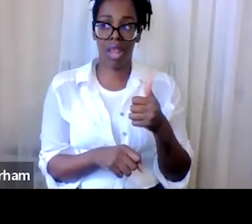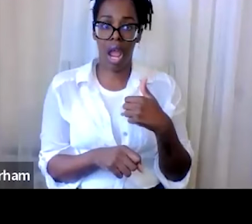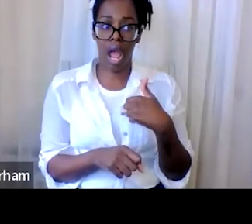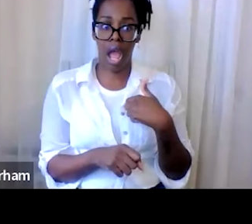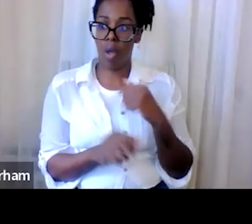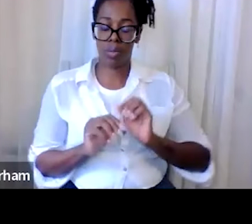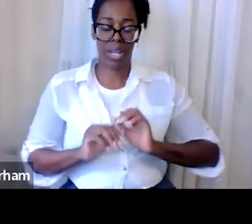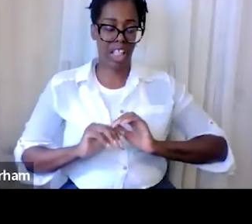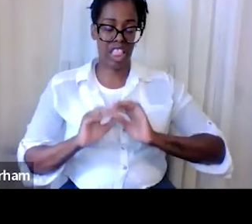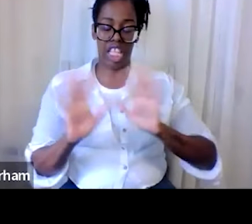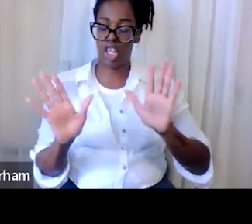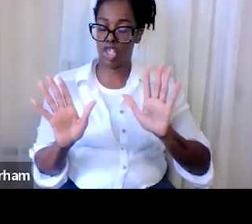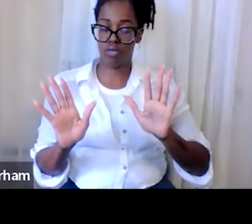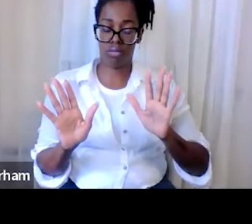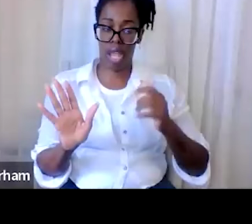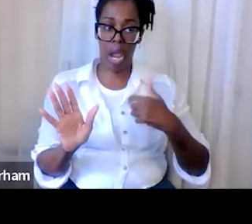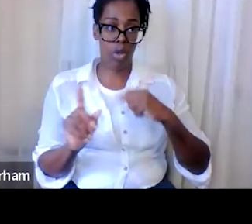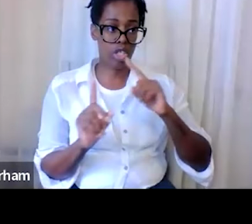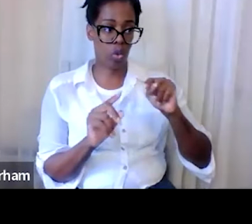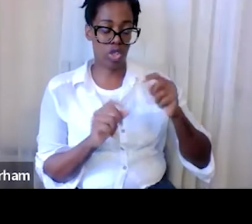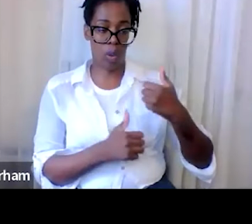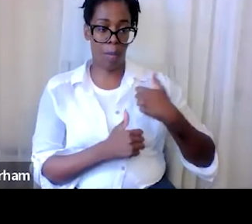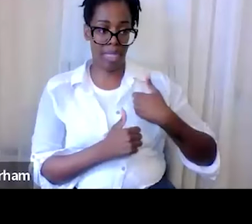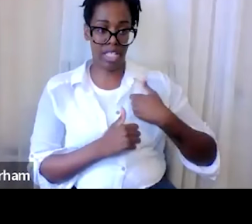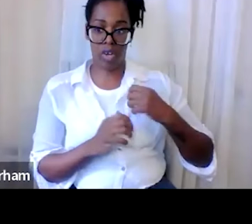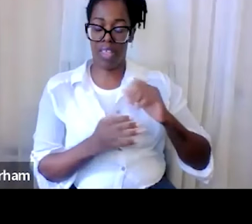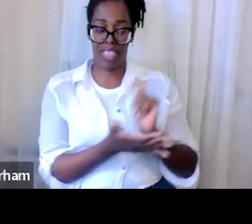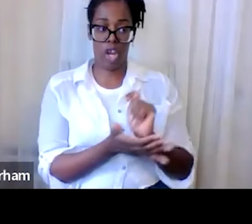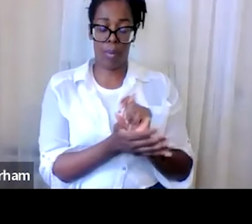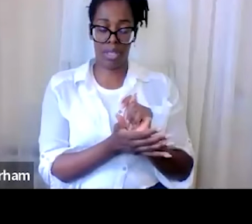with my spouse through Military OneSource as an active duty service member